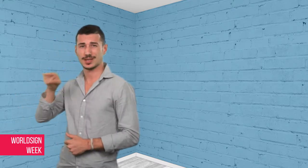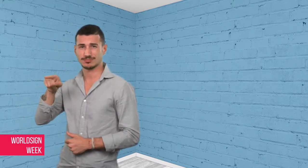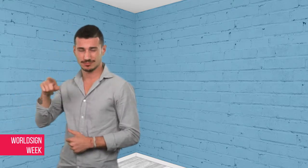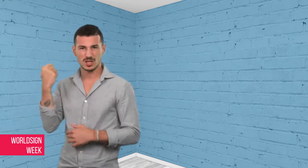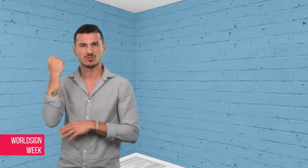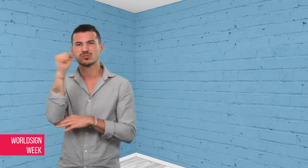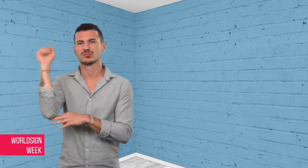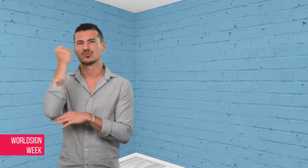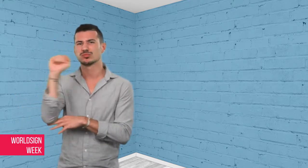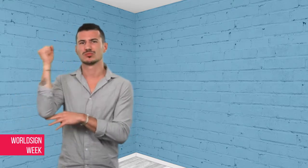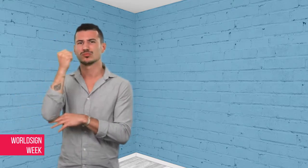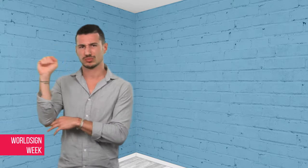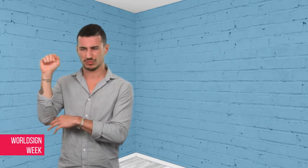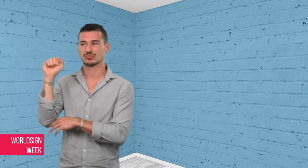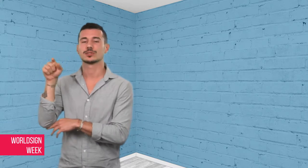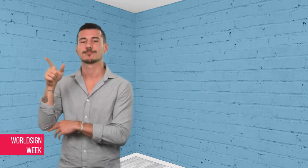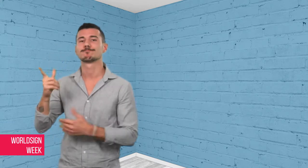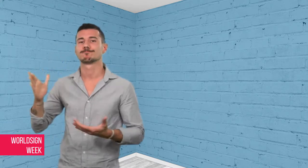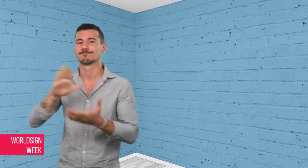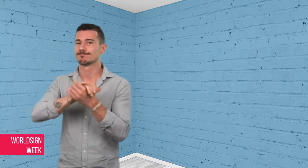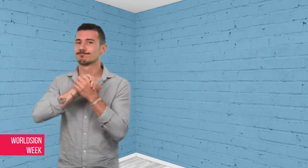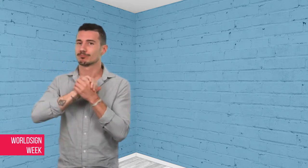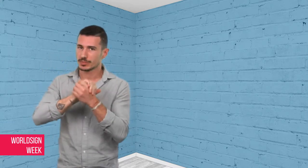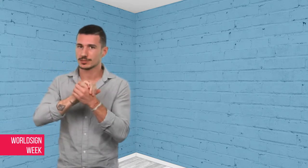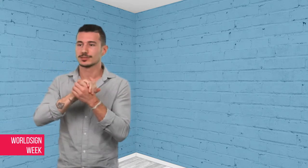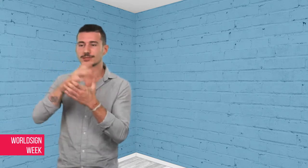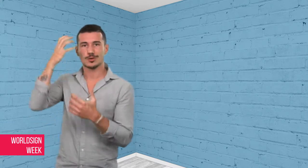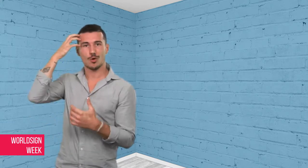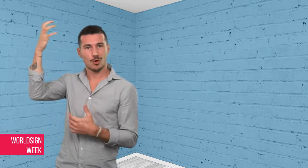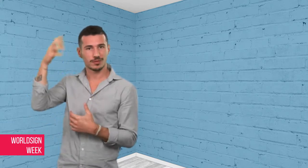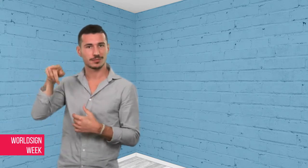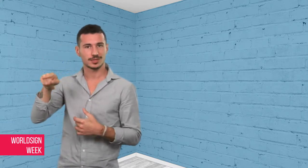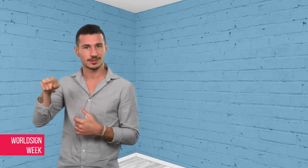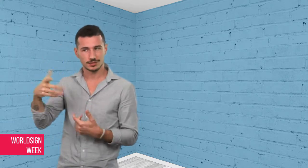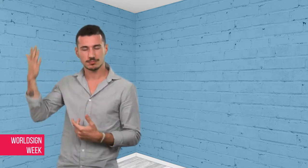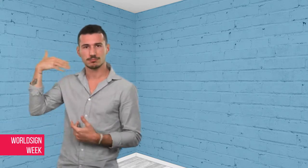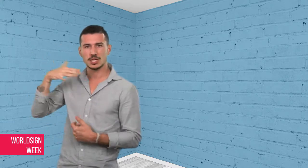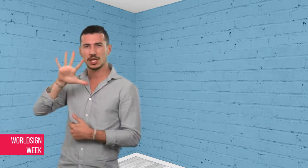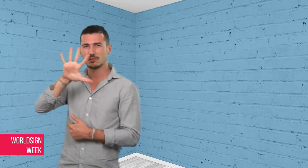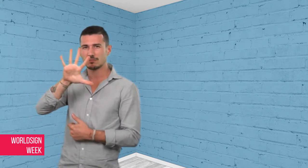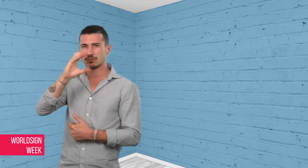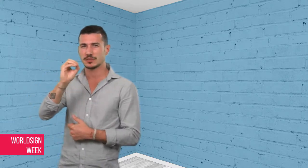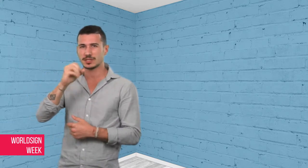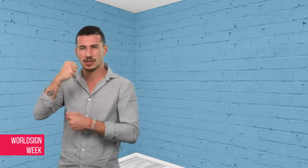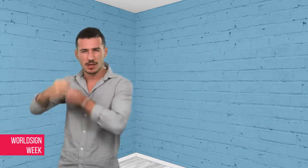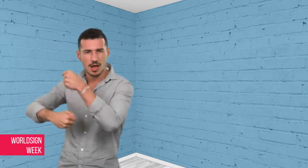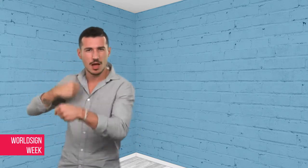Columbia rebel made peace with government after 50